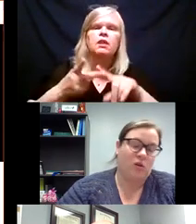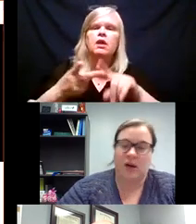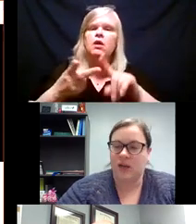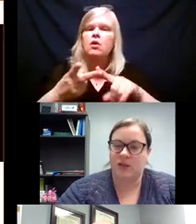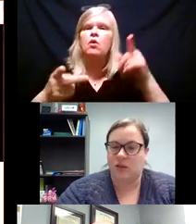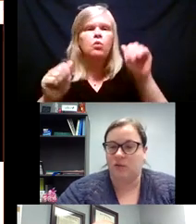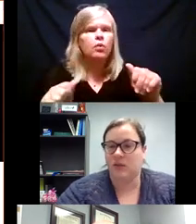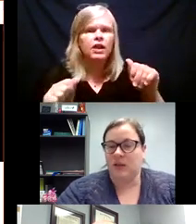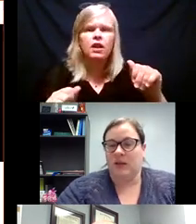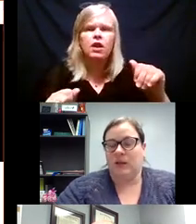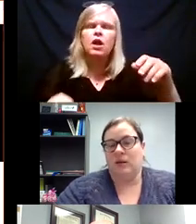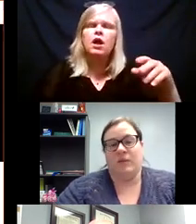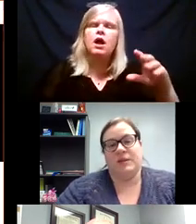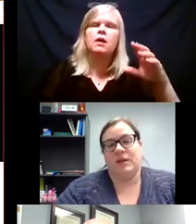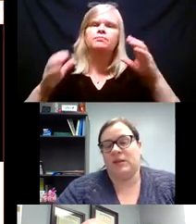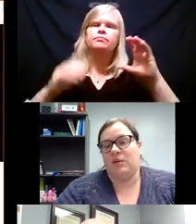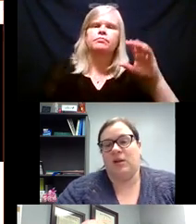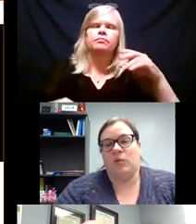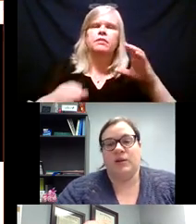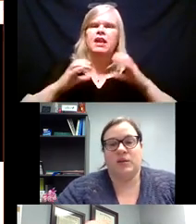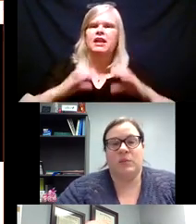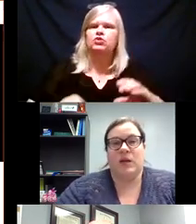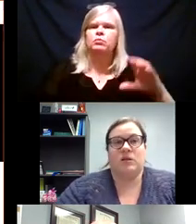CREDIT ISSUES. LET'S SAY SOMEBODY WAS BEING